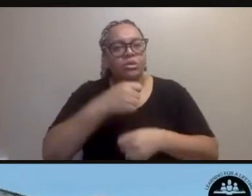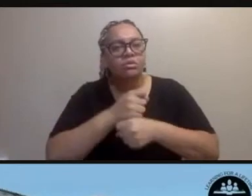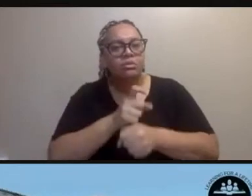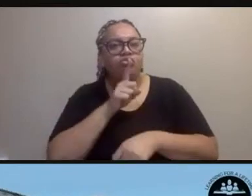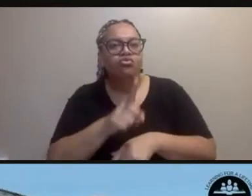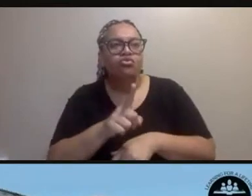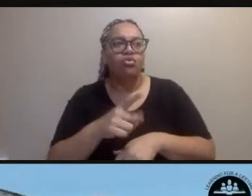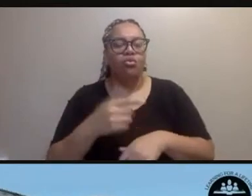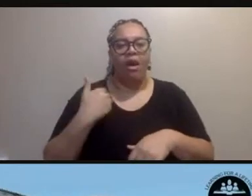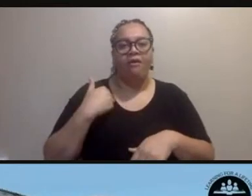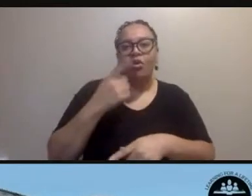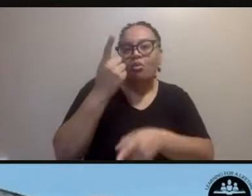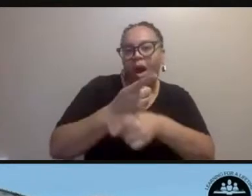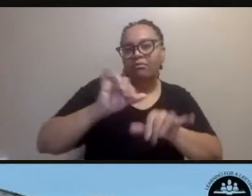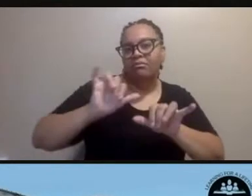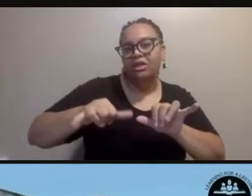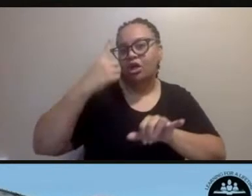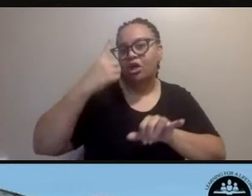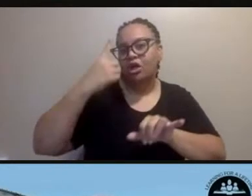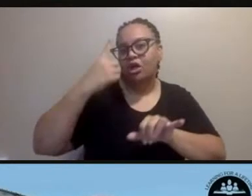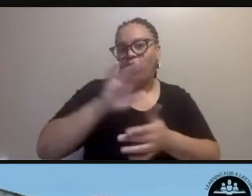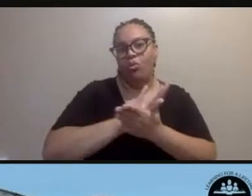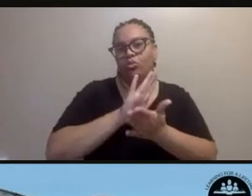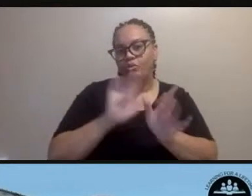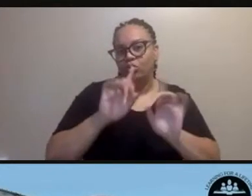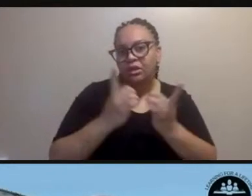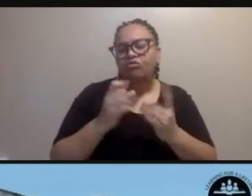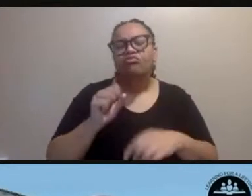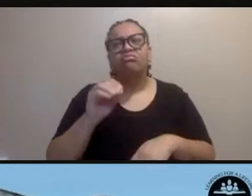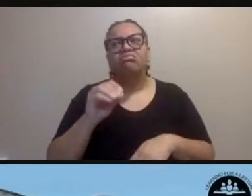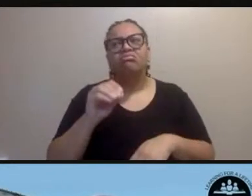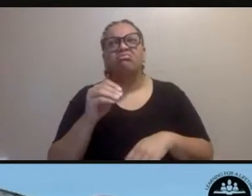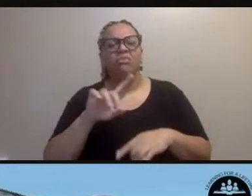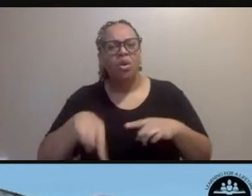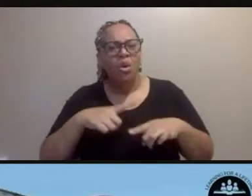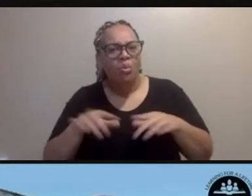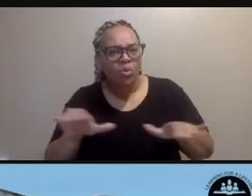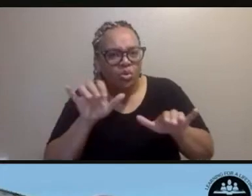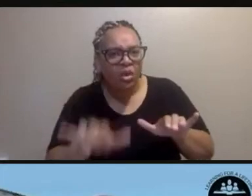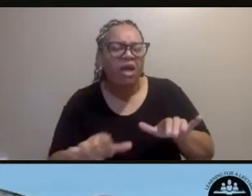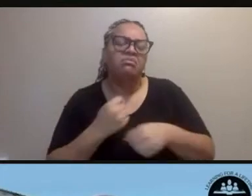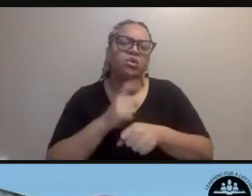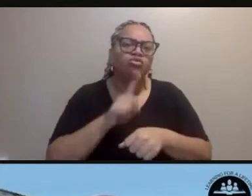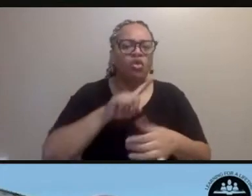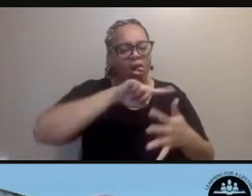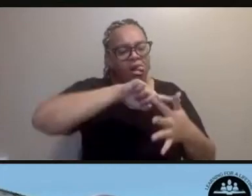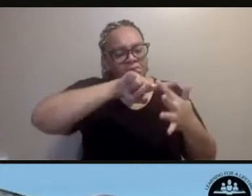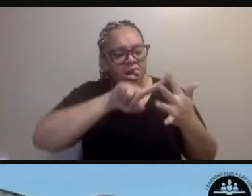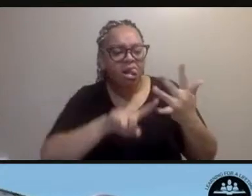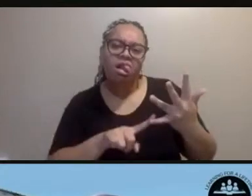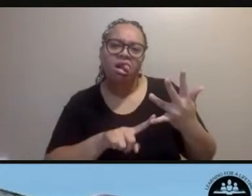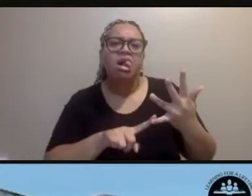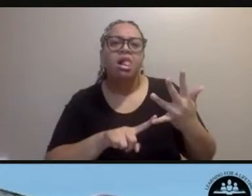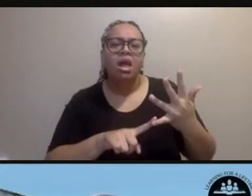SURE THAT SADDAM PIZER HAS THE RIGHT SUPERINTENDENT BOARD REALLY IS ABOUT DETERMINING